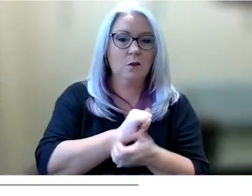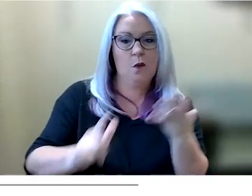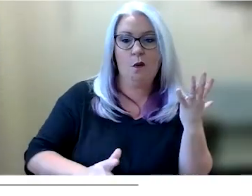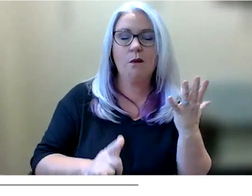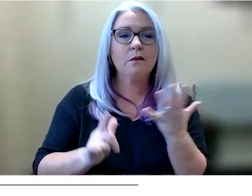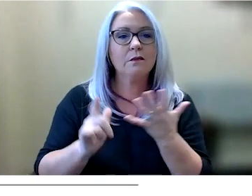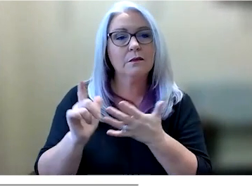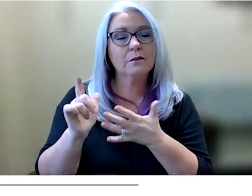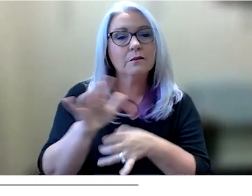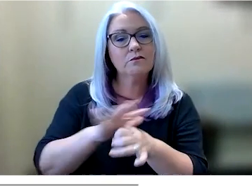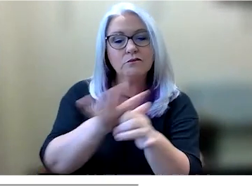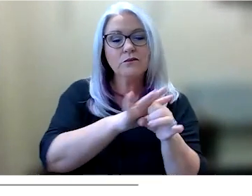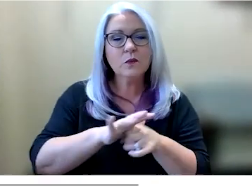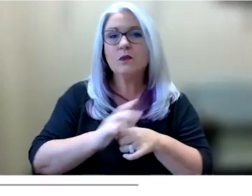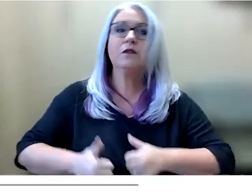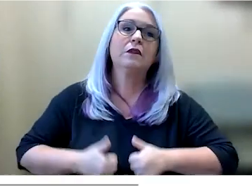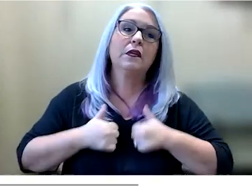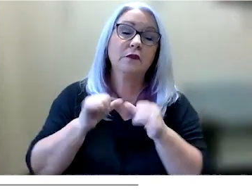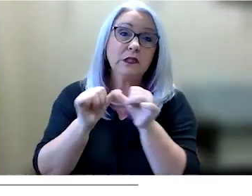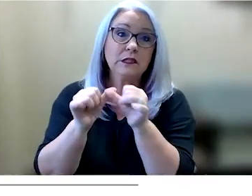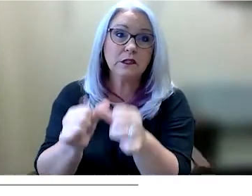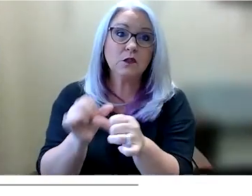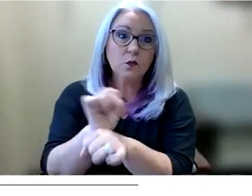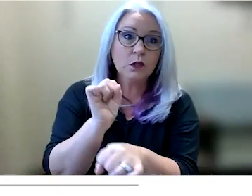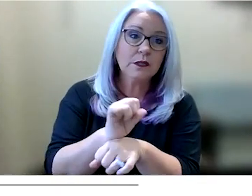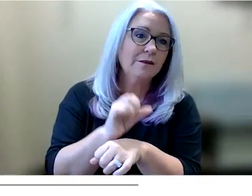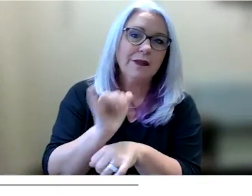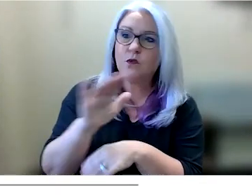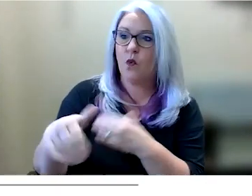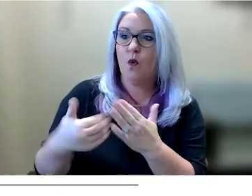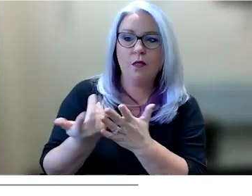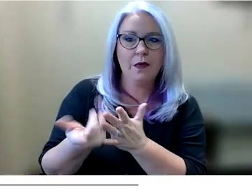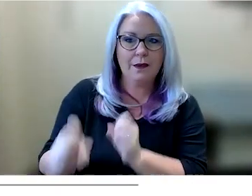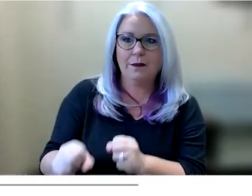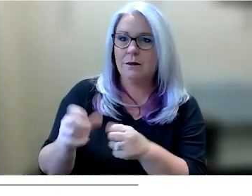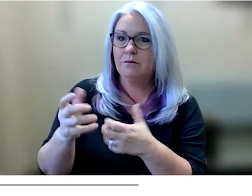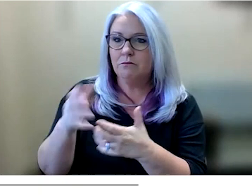people who have continued working that is all they are able to do, right? If you are